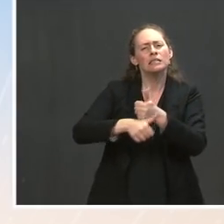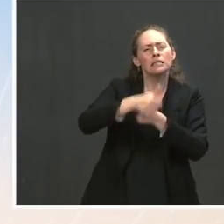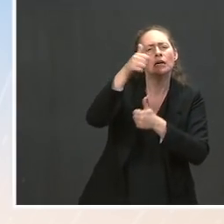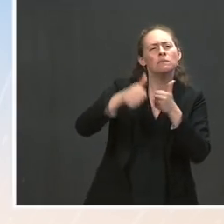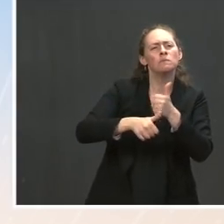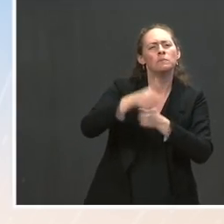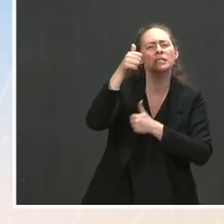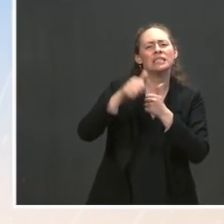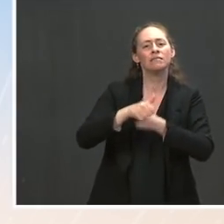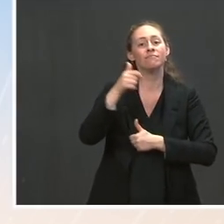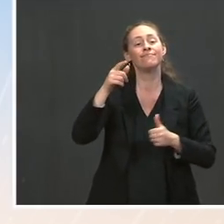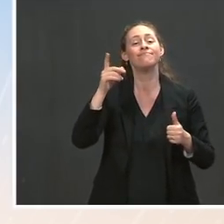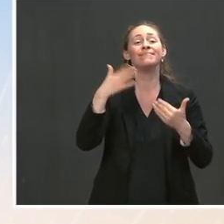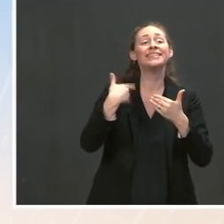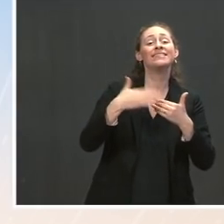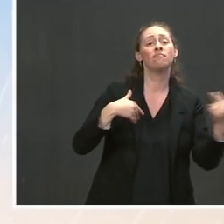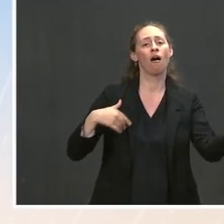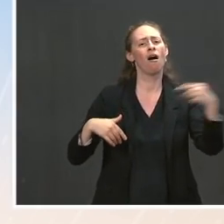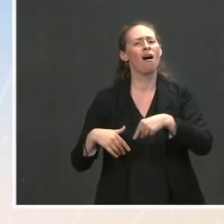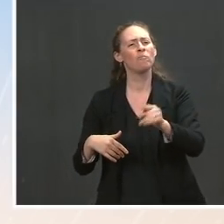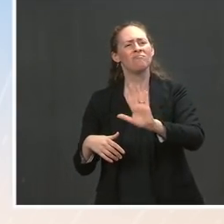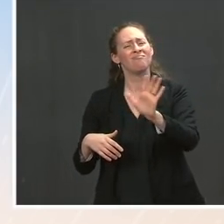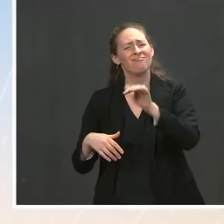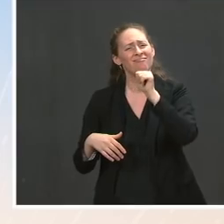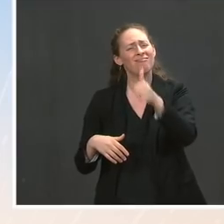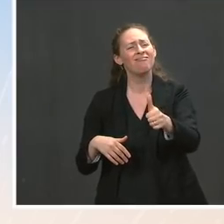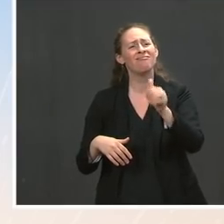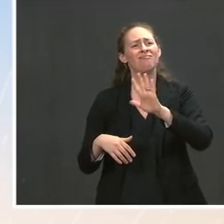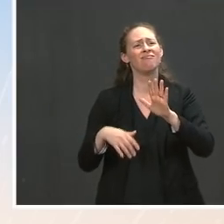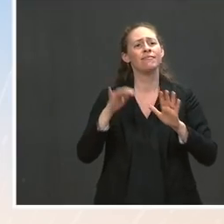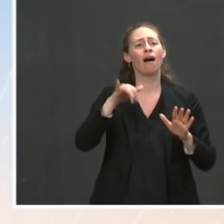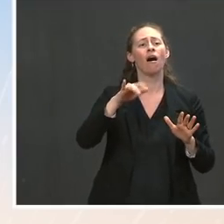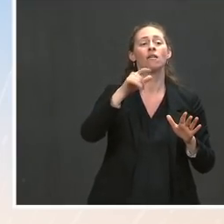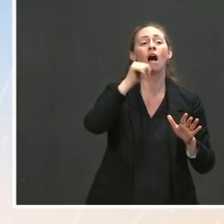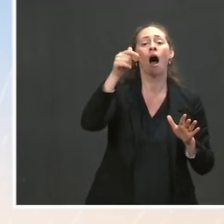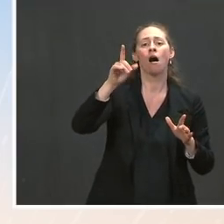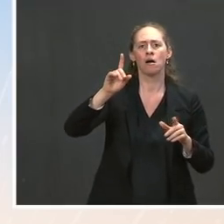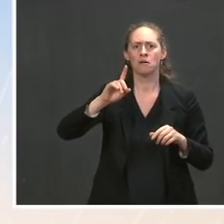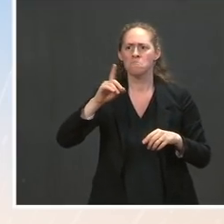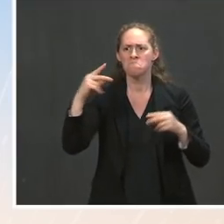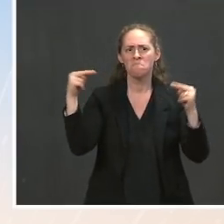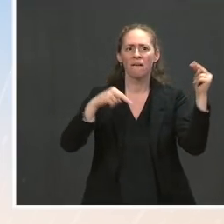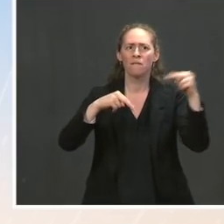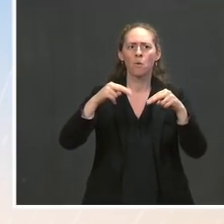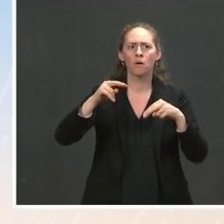that we work together. This is not a partisan issue. This is an issue where we're talking about people's lives, children's lives,